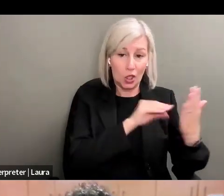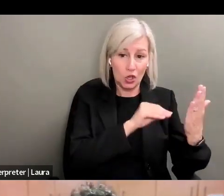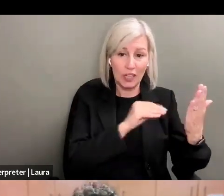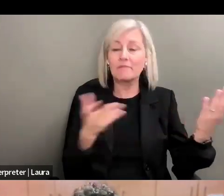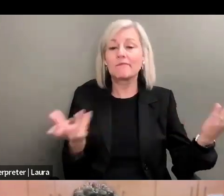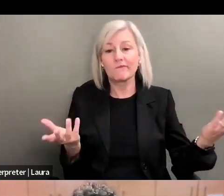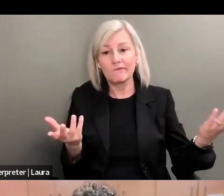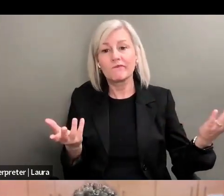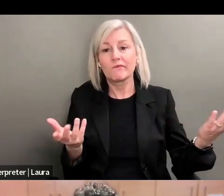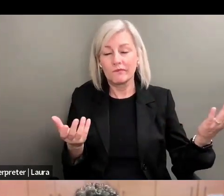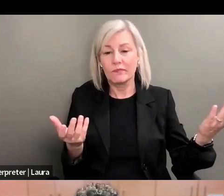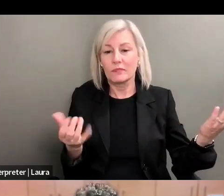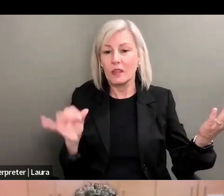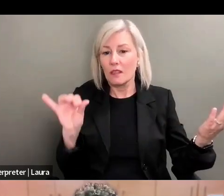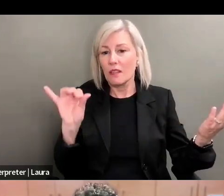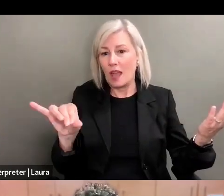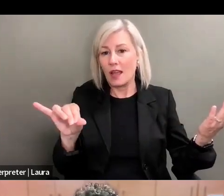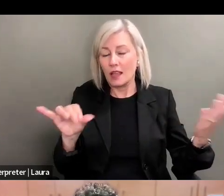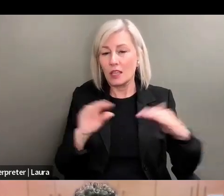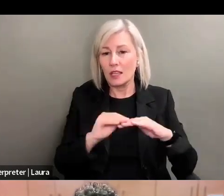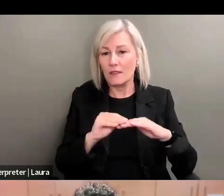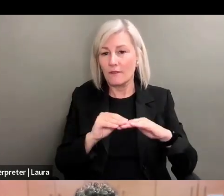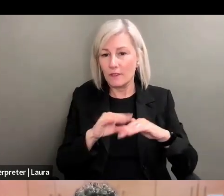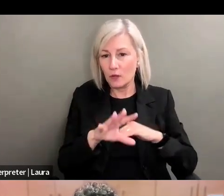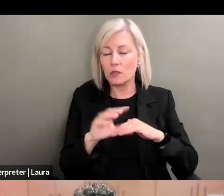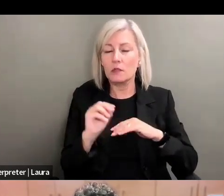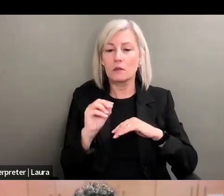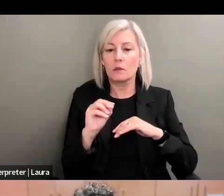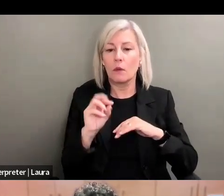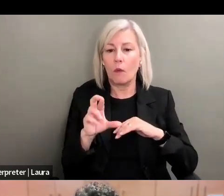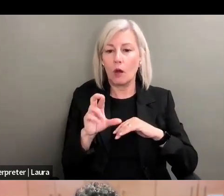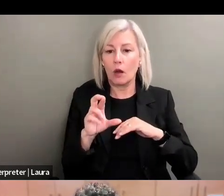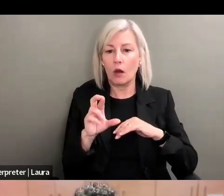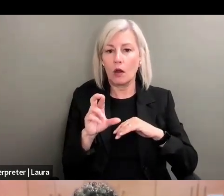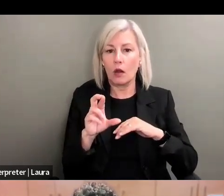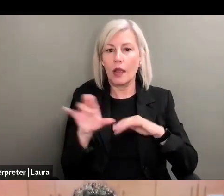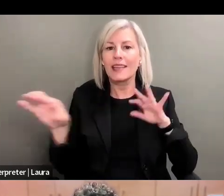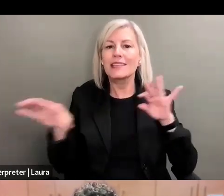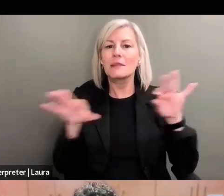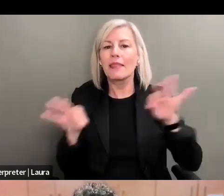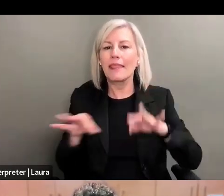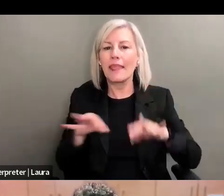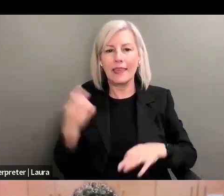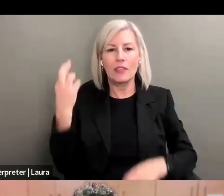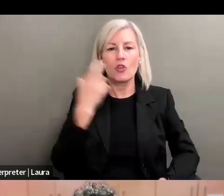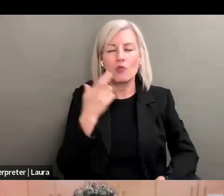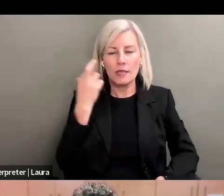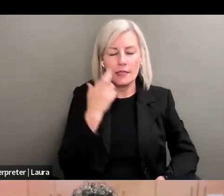can also be influence or explain the reasoning for